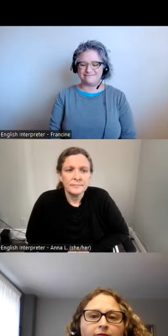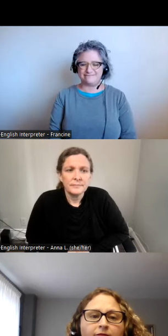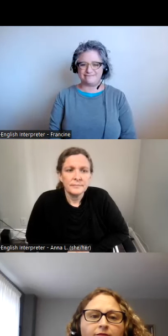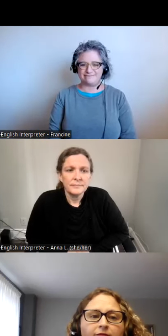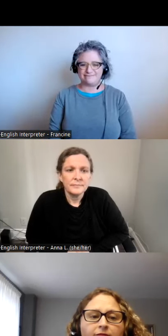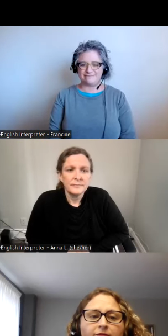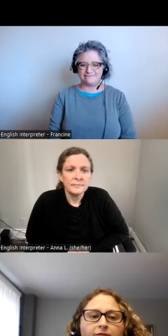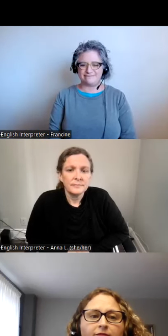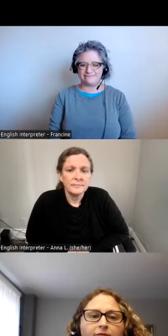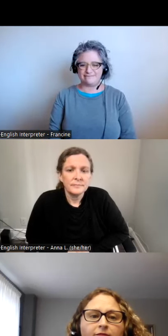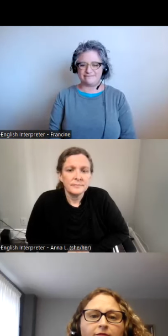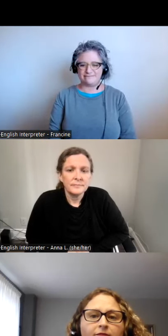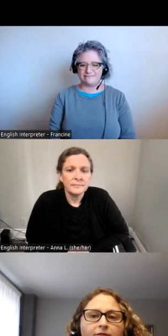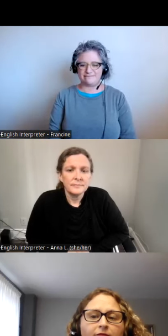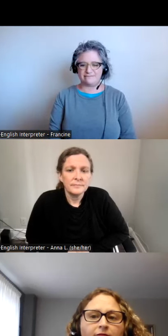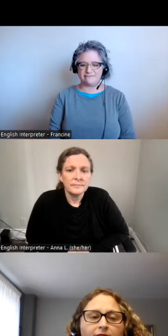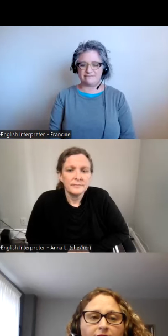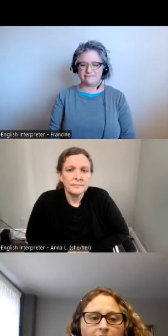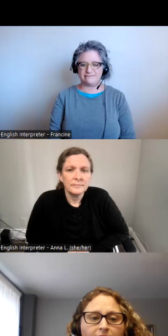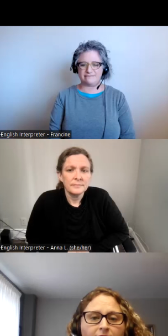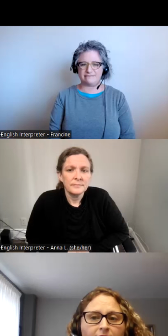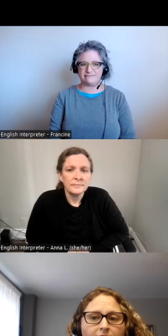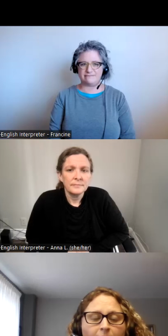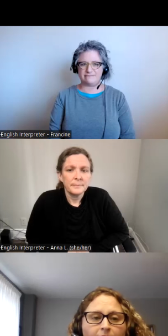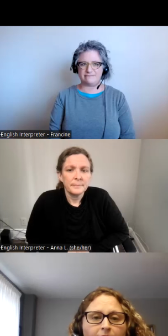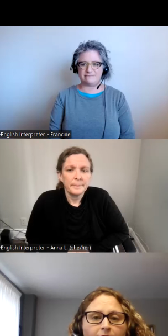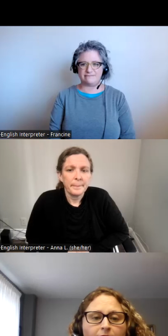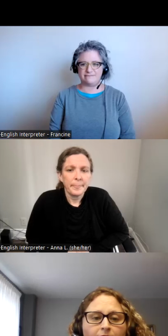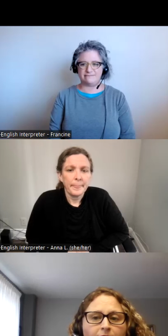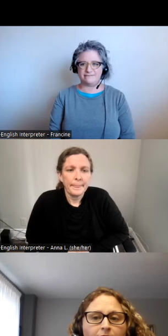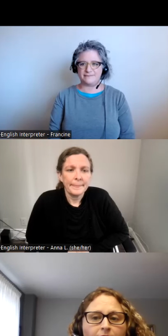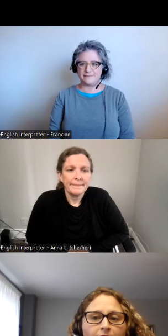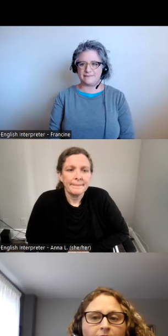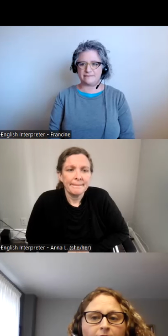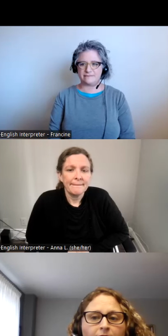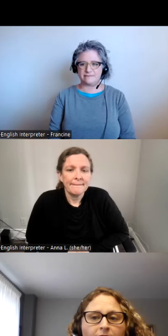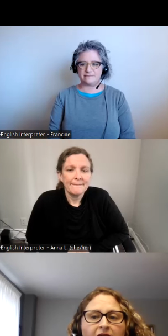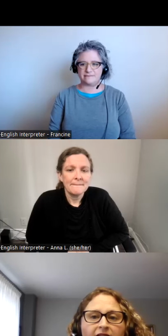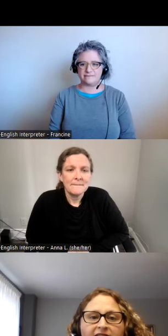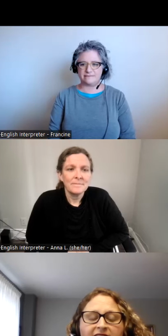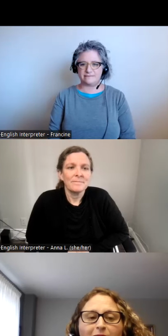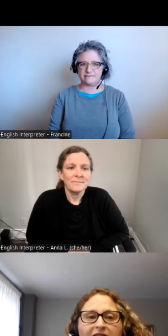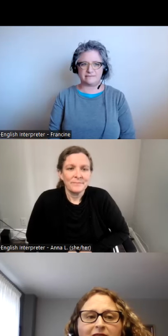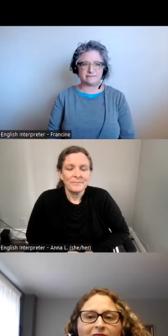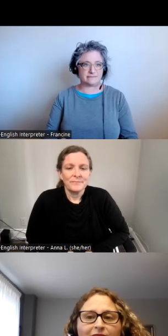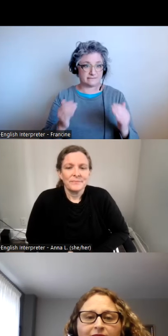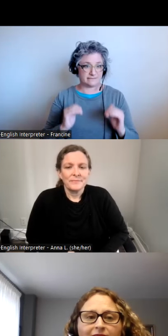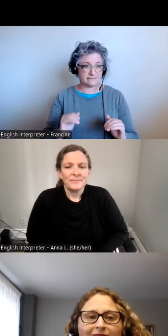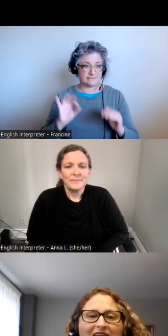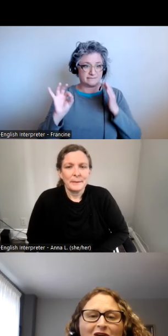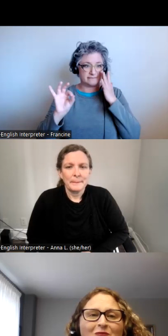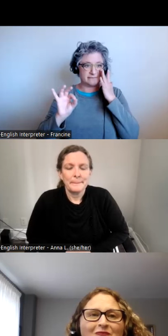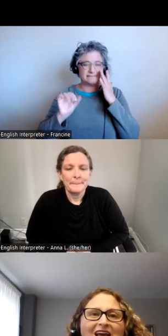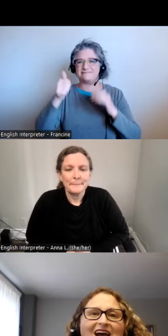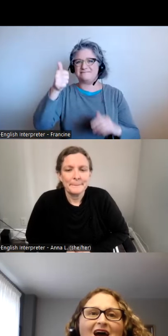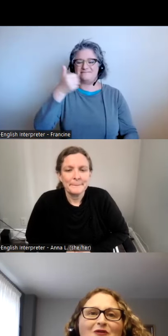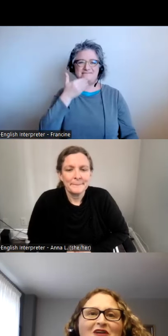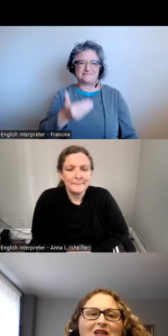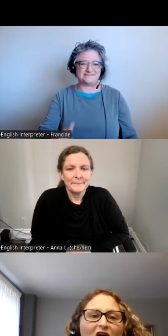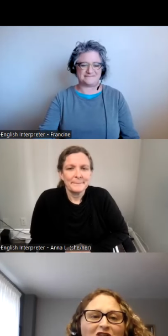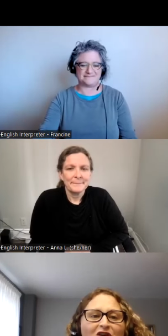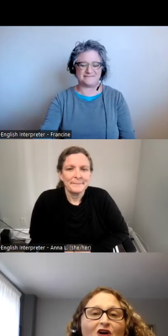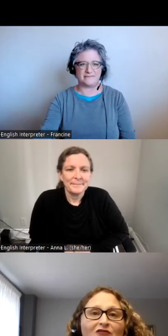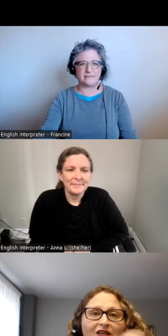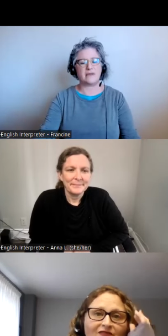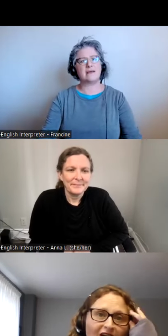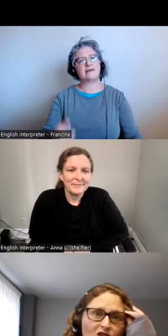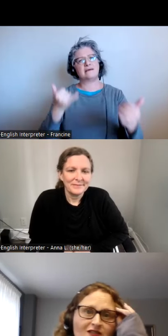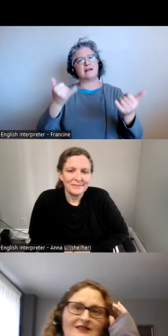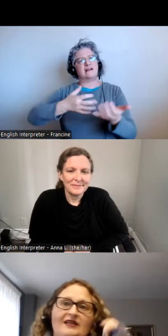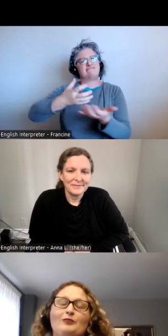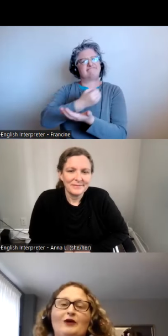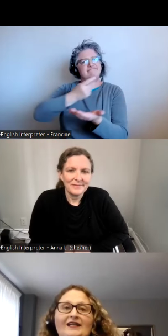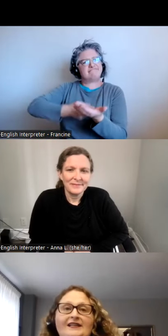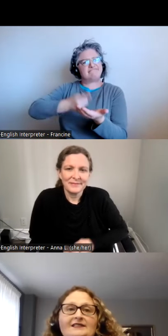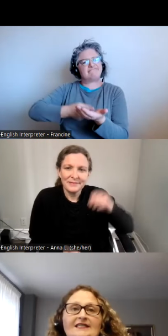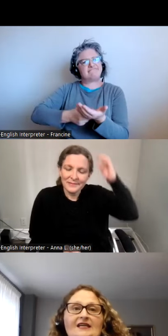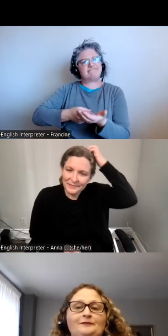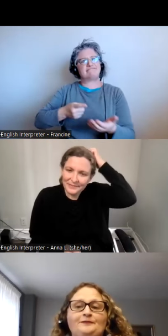please.